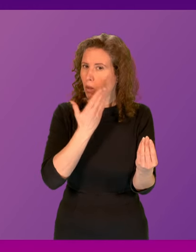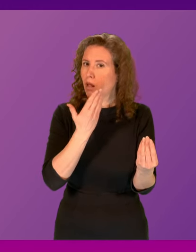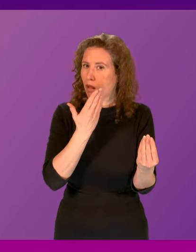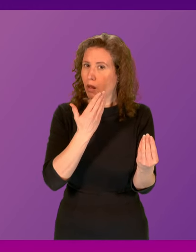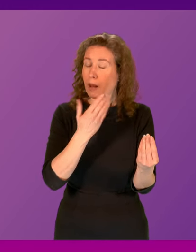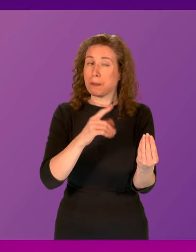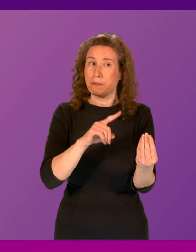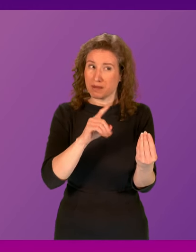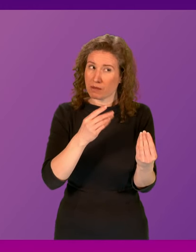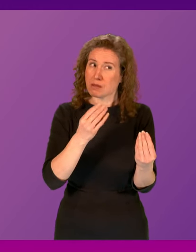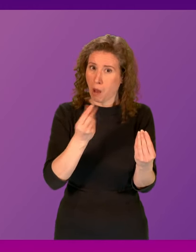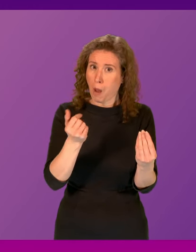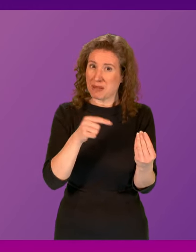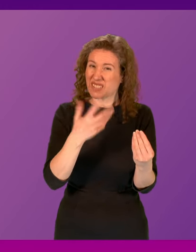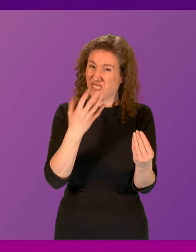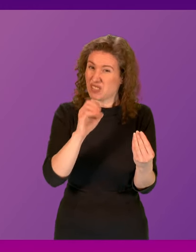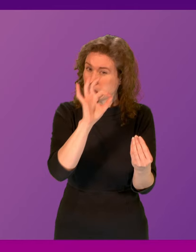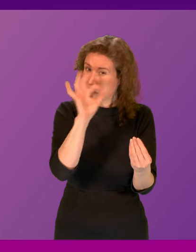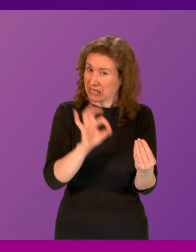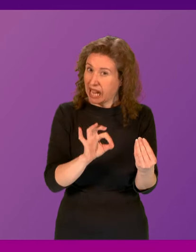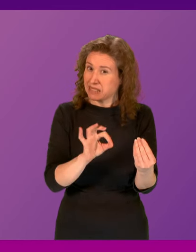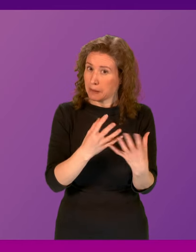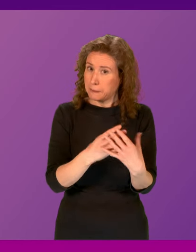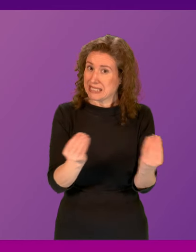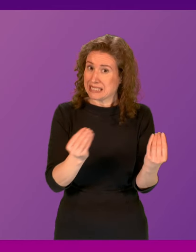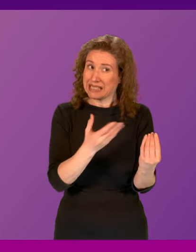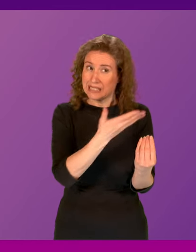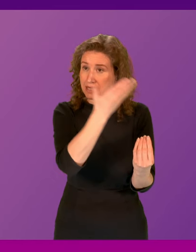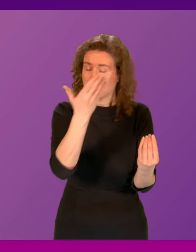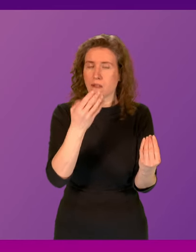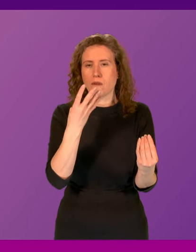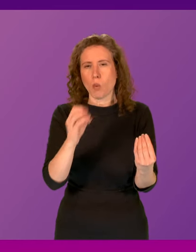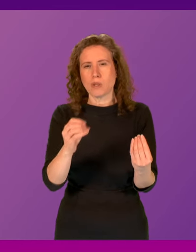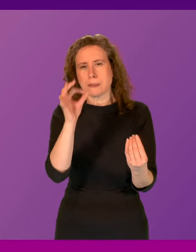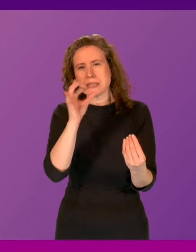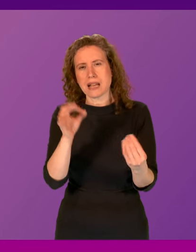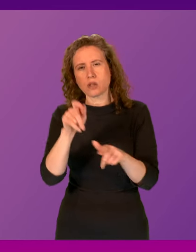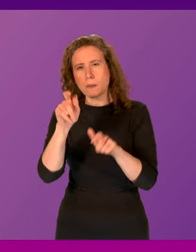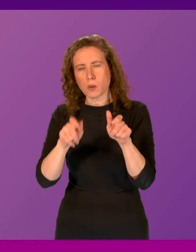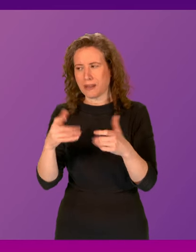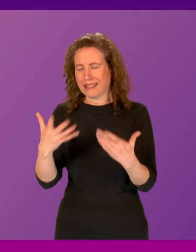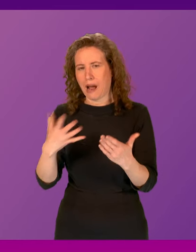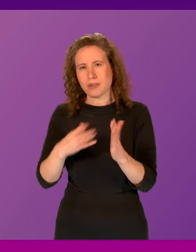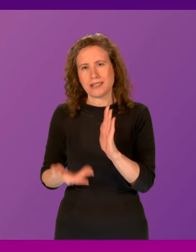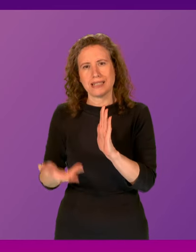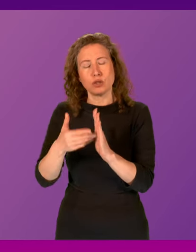the rate is as high as 50 per cent. Almost 40 per cent of pupils now need additional support—at